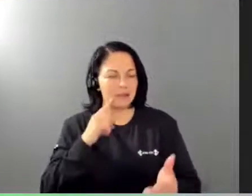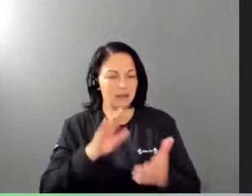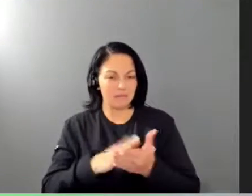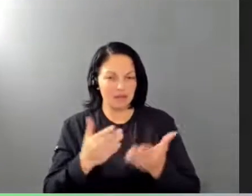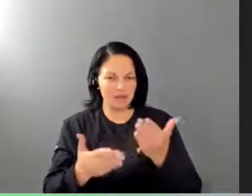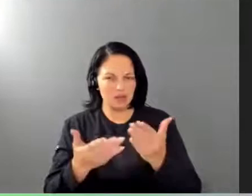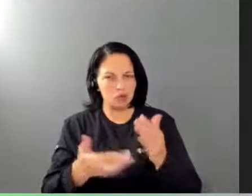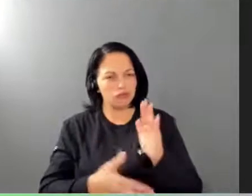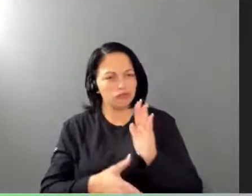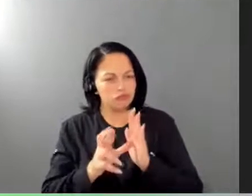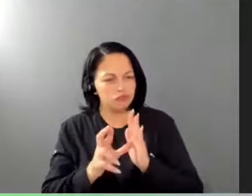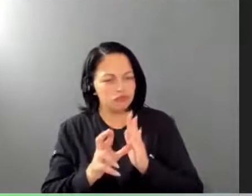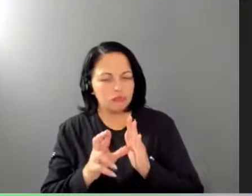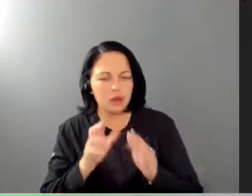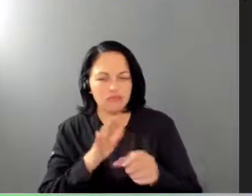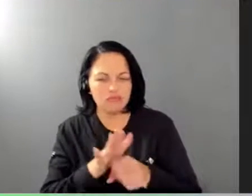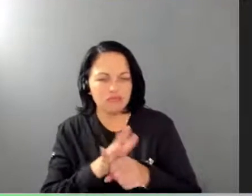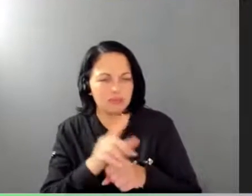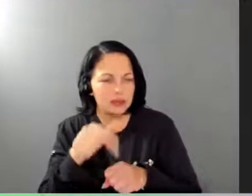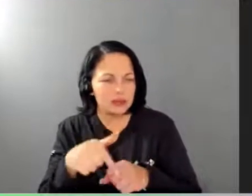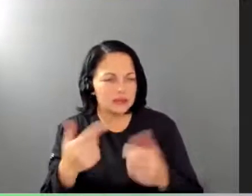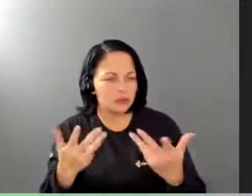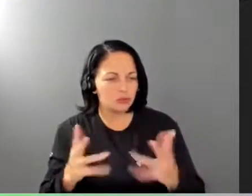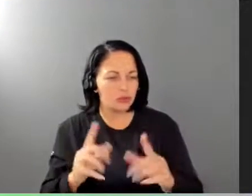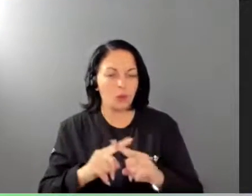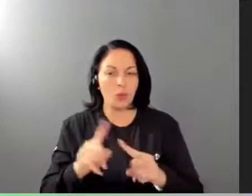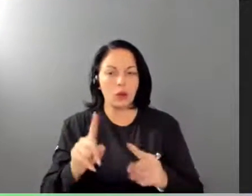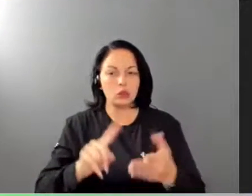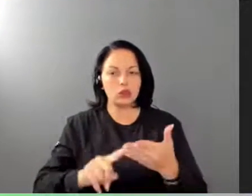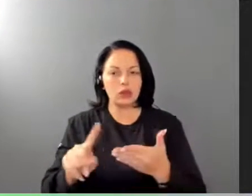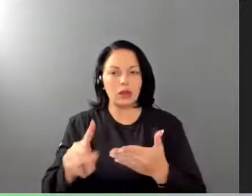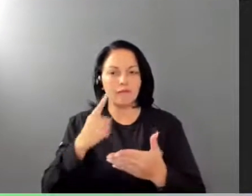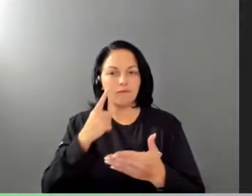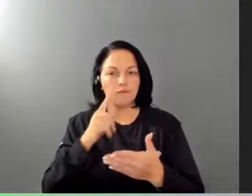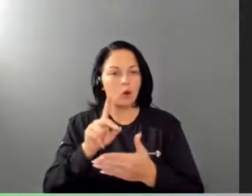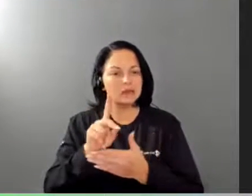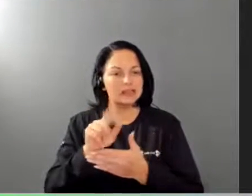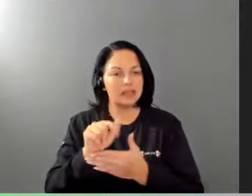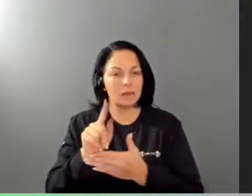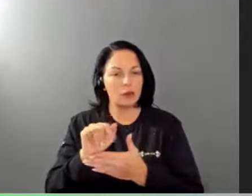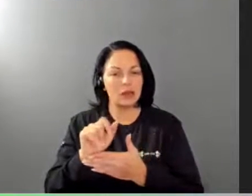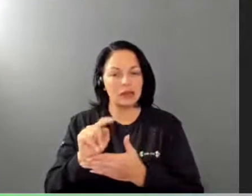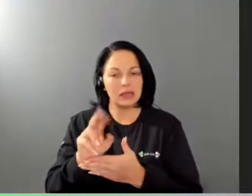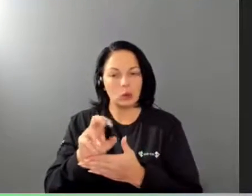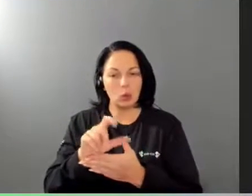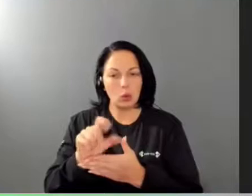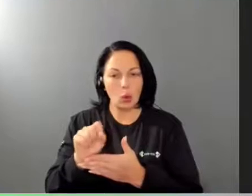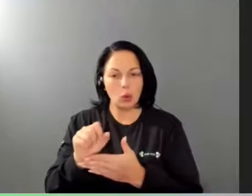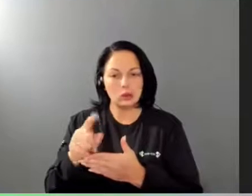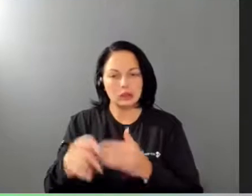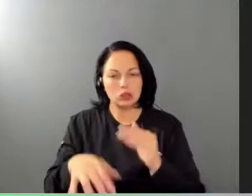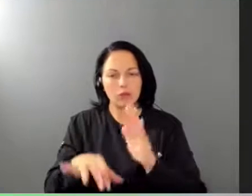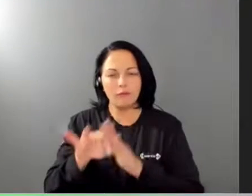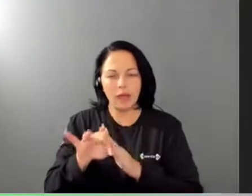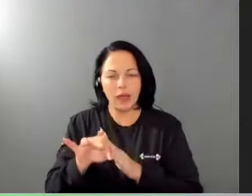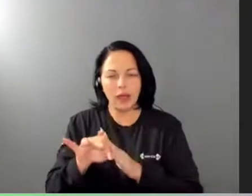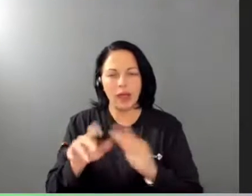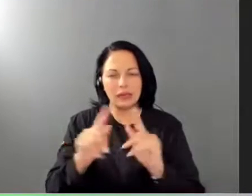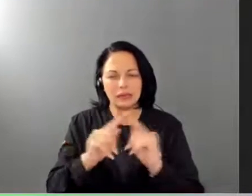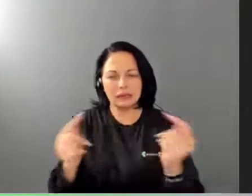if you need to grab them. This one, I think you kind of covered this, but I wanna bring it up again and